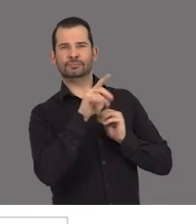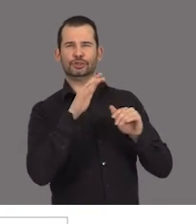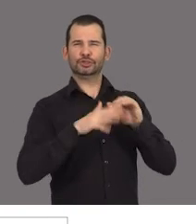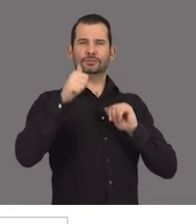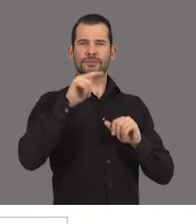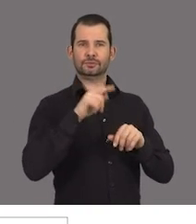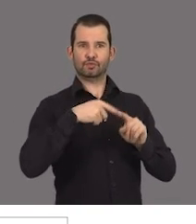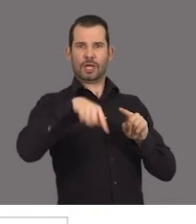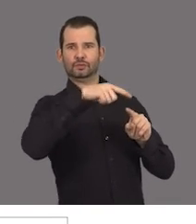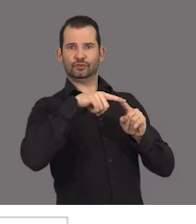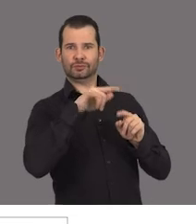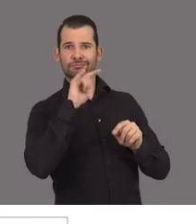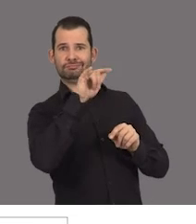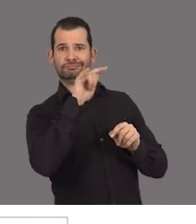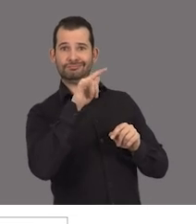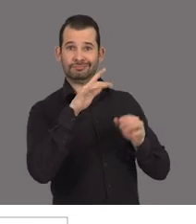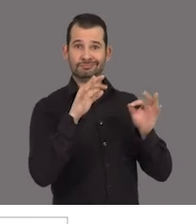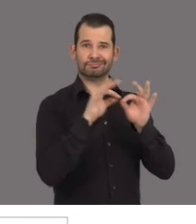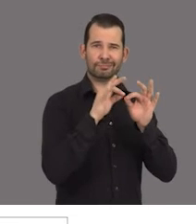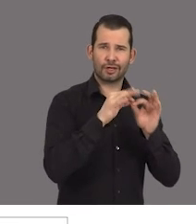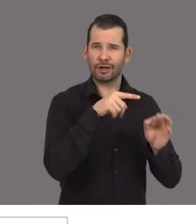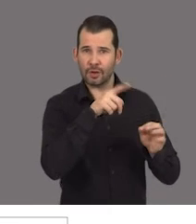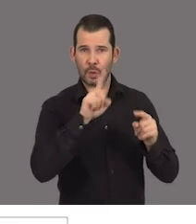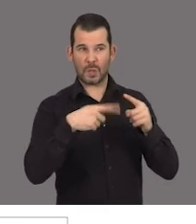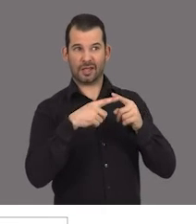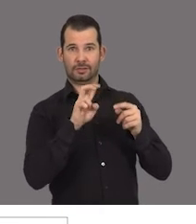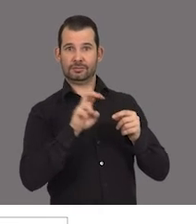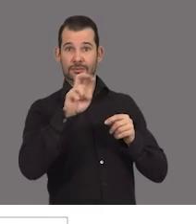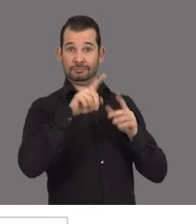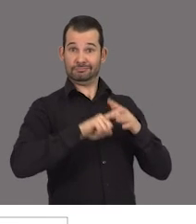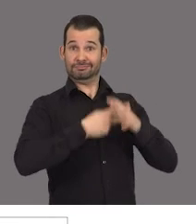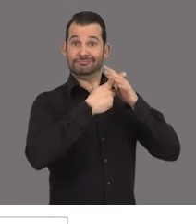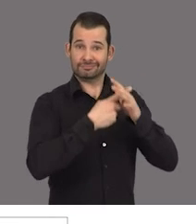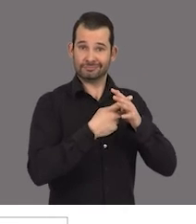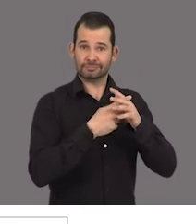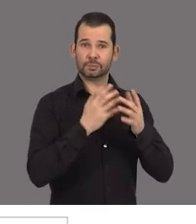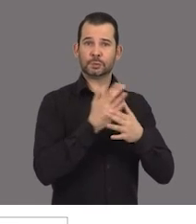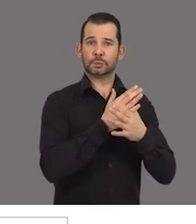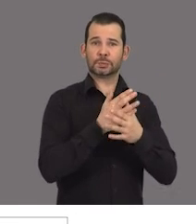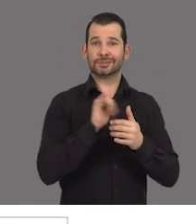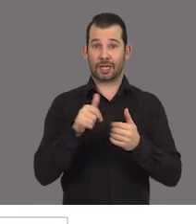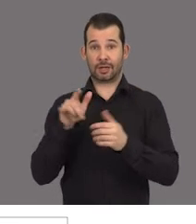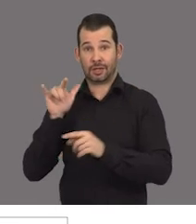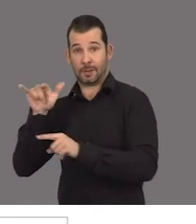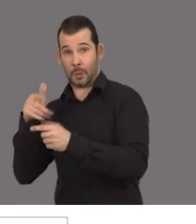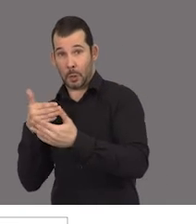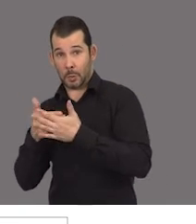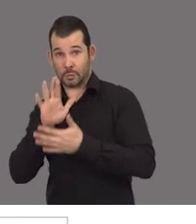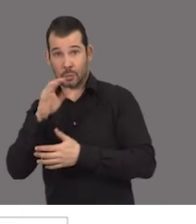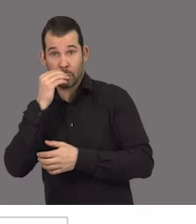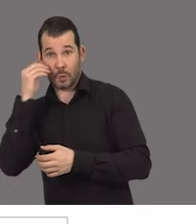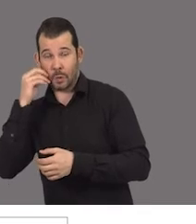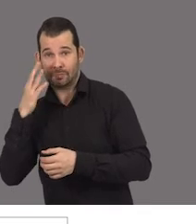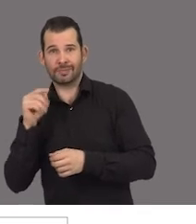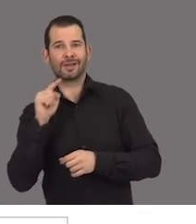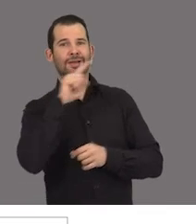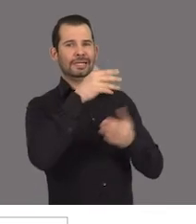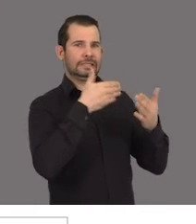airfare available when travel began, between the airport closest to your residence and the nearest designated city.